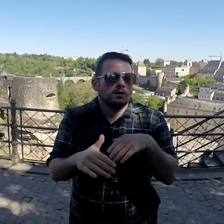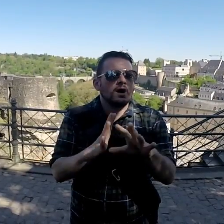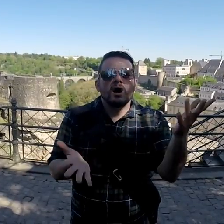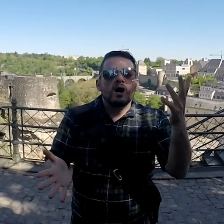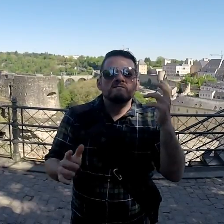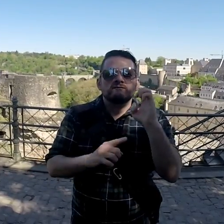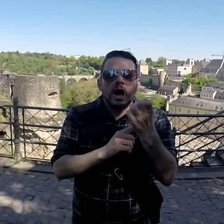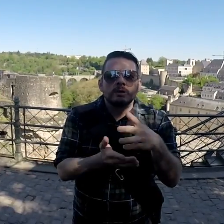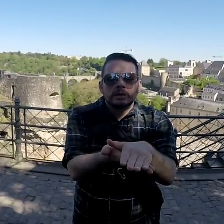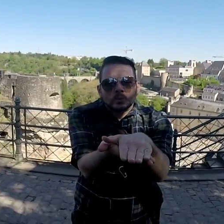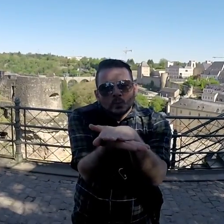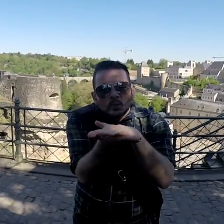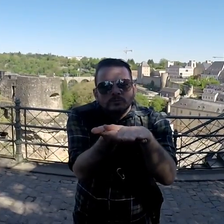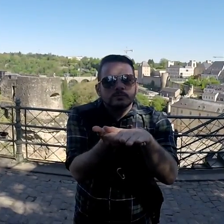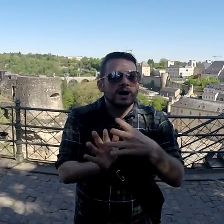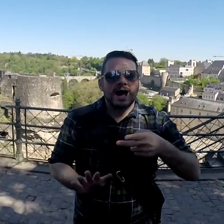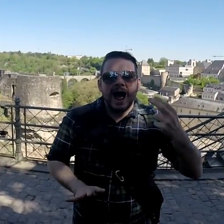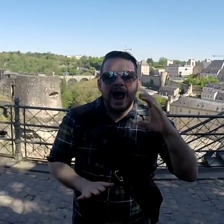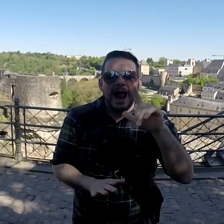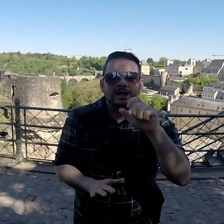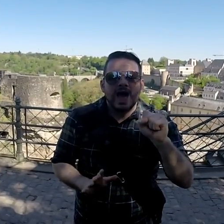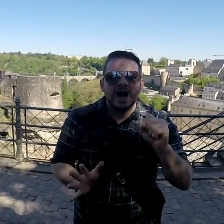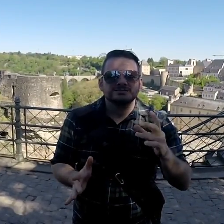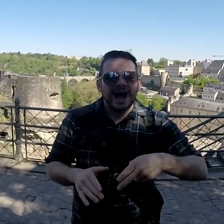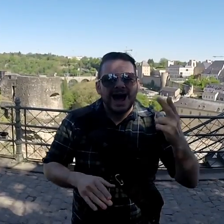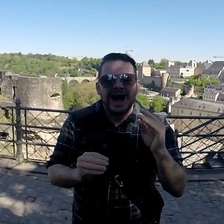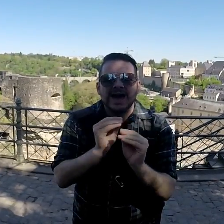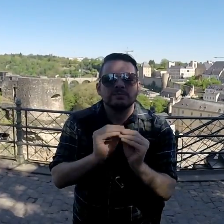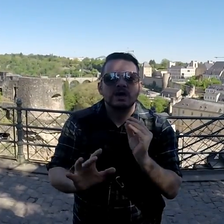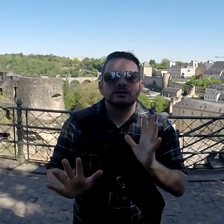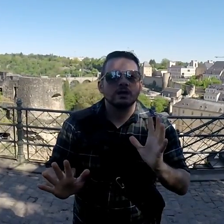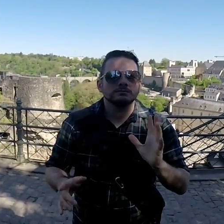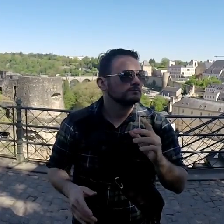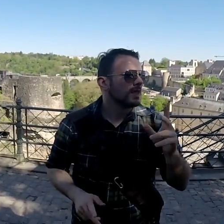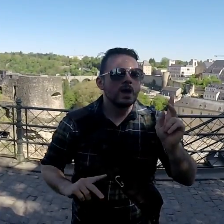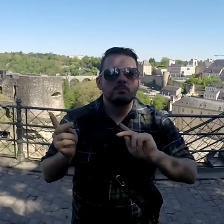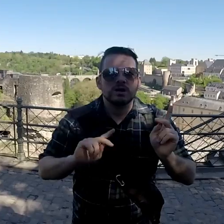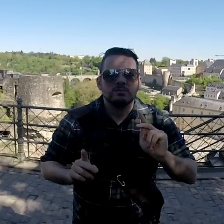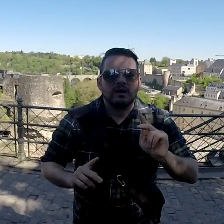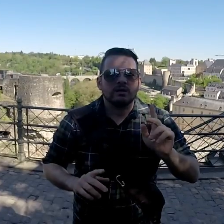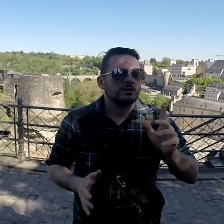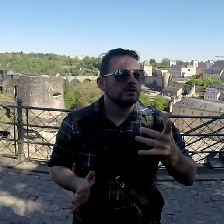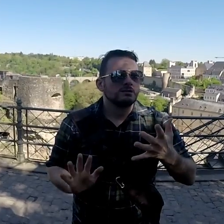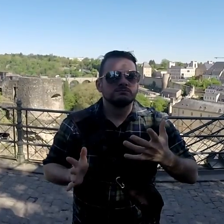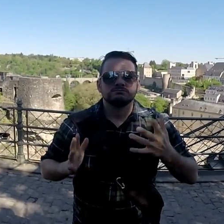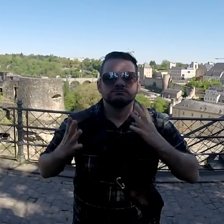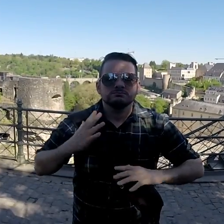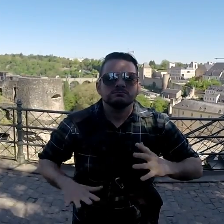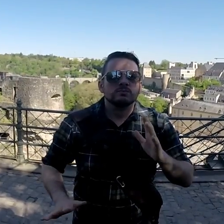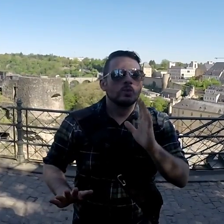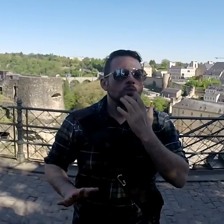The environment is so clean! It's highly maintained and the high-class people are well dressed.